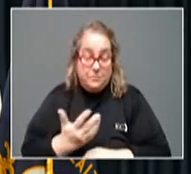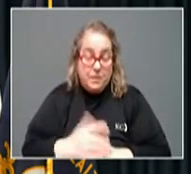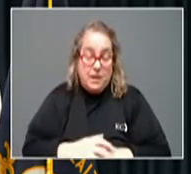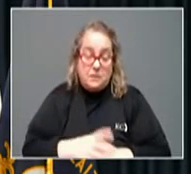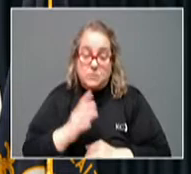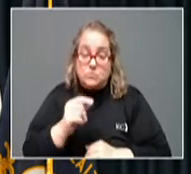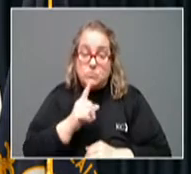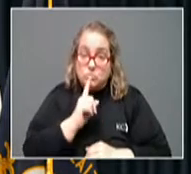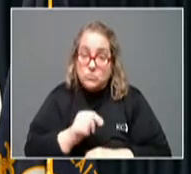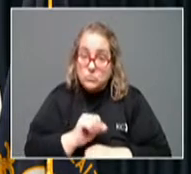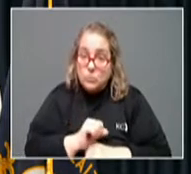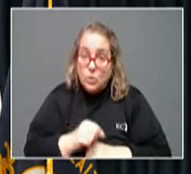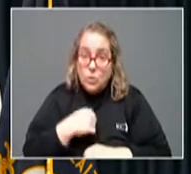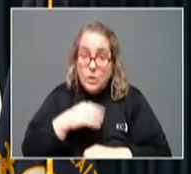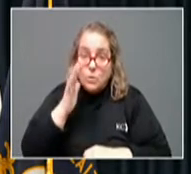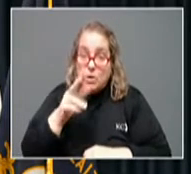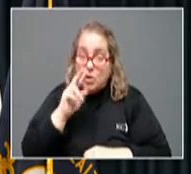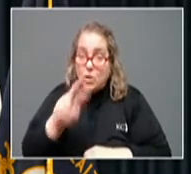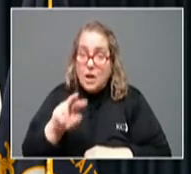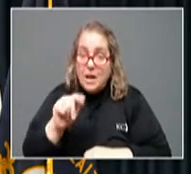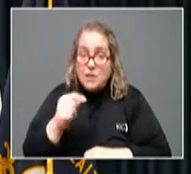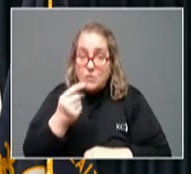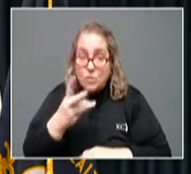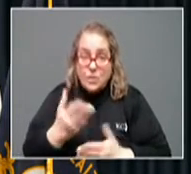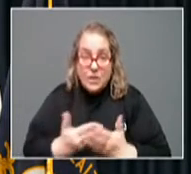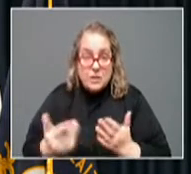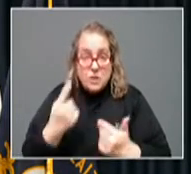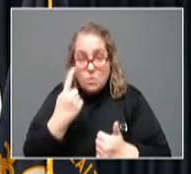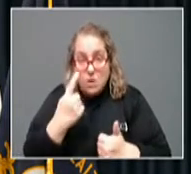look at a couple of things. One that we're definitely looking at is taking